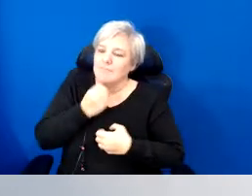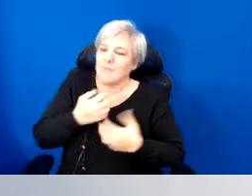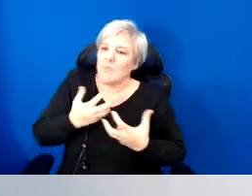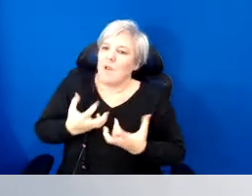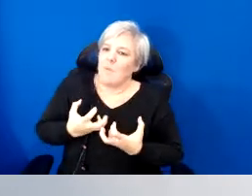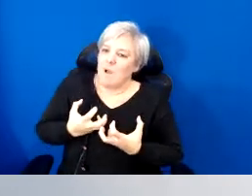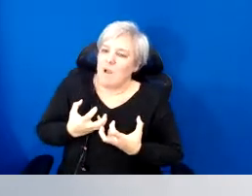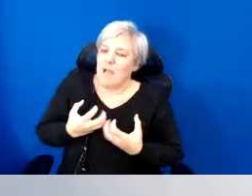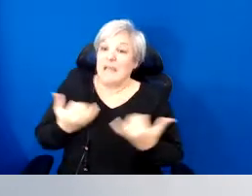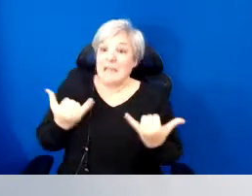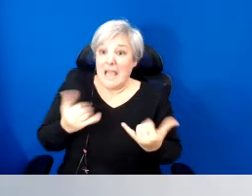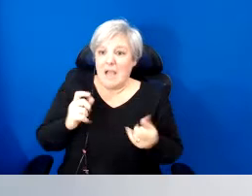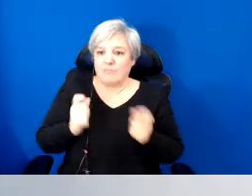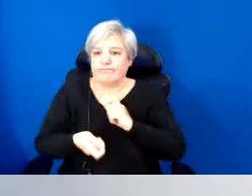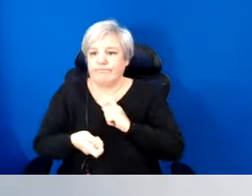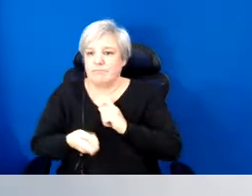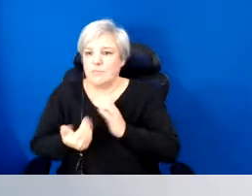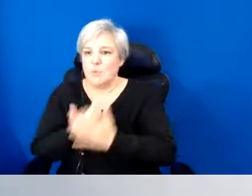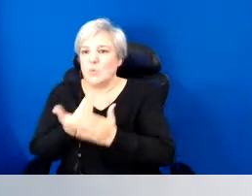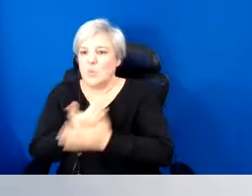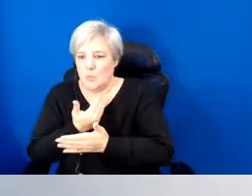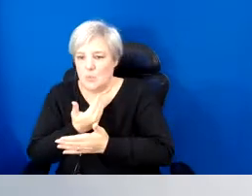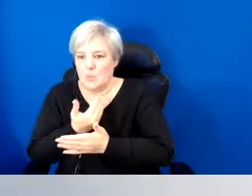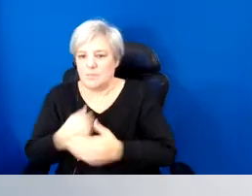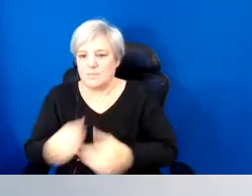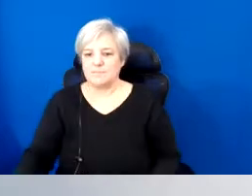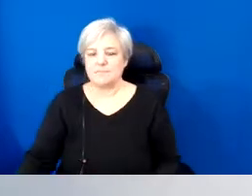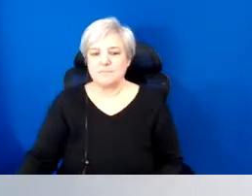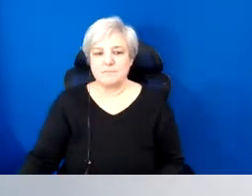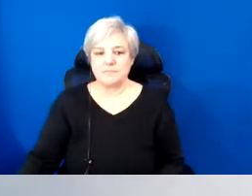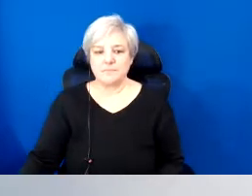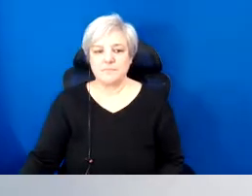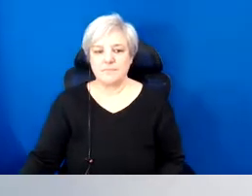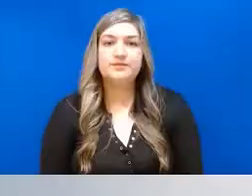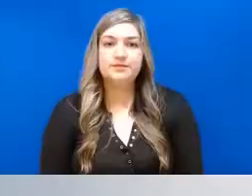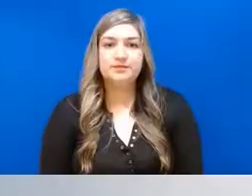new values? With this shift, it's allowed us time to reflect on